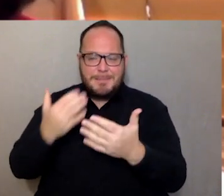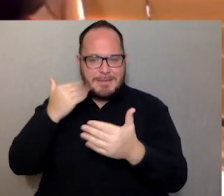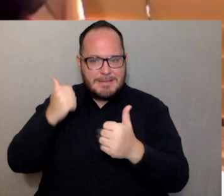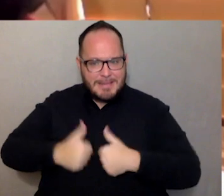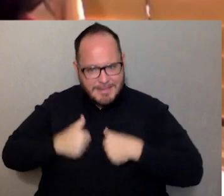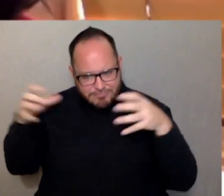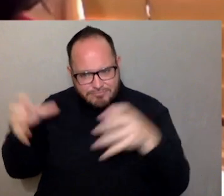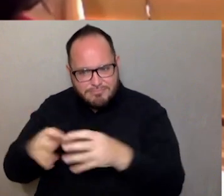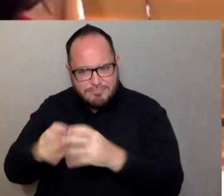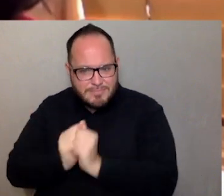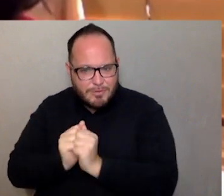HAVE COVID SYMPTOMS, THEY LIKELY WON'T TELL THEIR EMPLOYER FOR